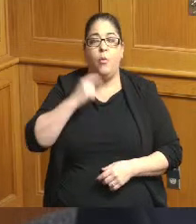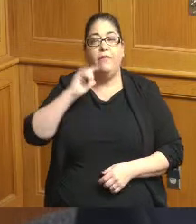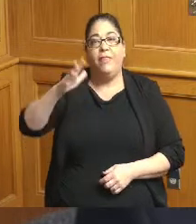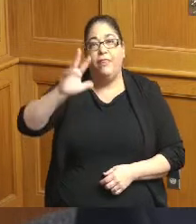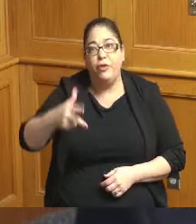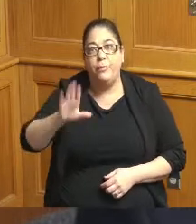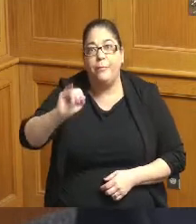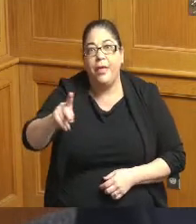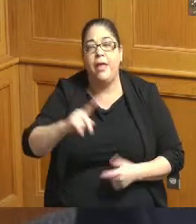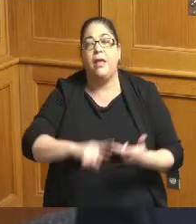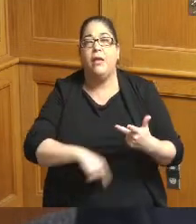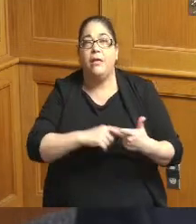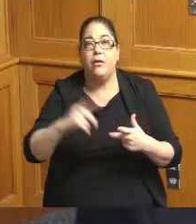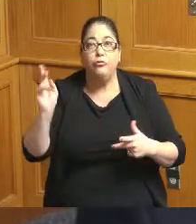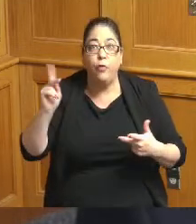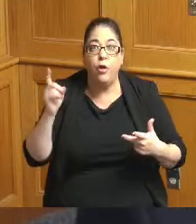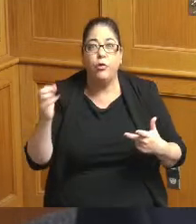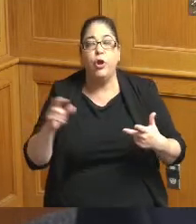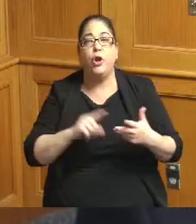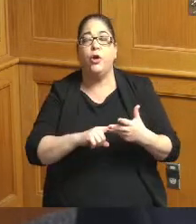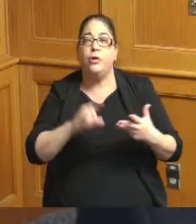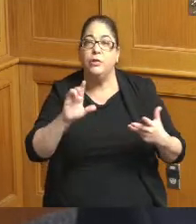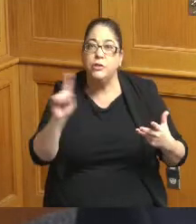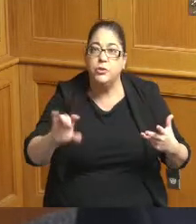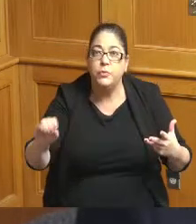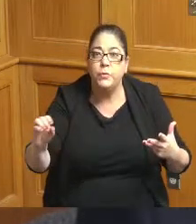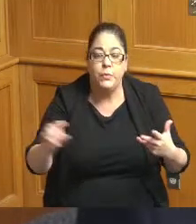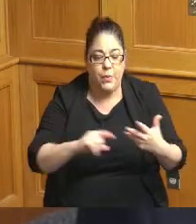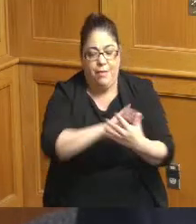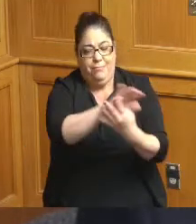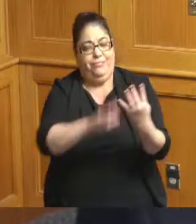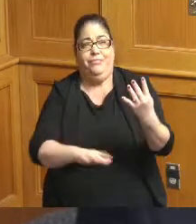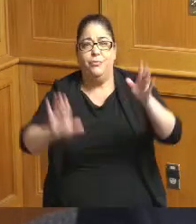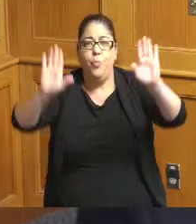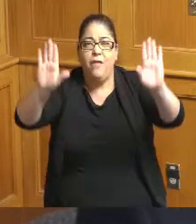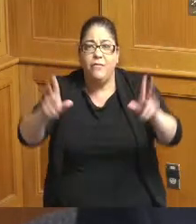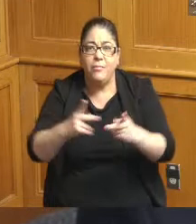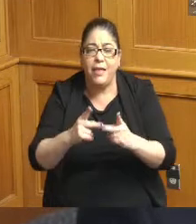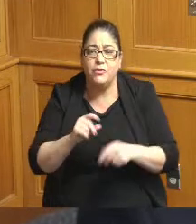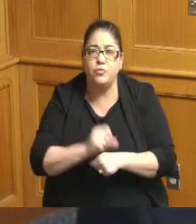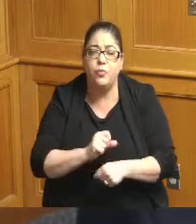Kroger I want to work for the Cincinnati Zoo all great places to work but we want people growing